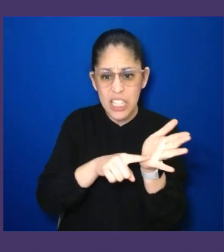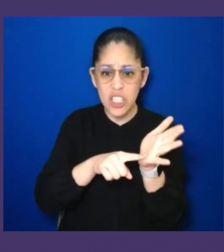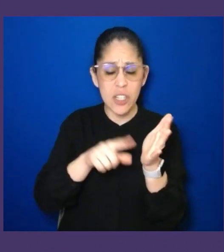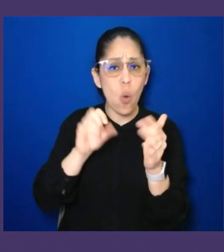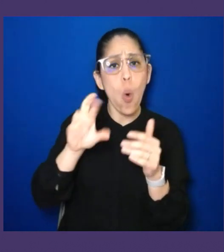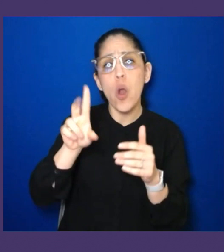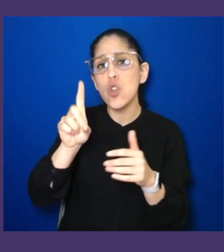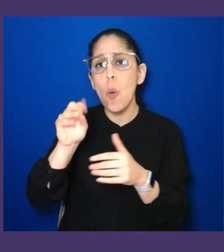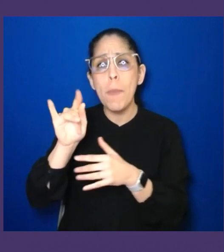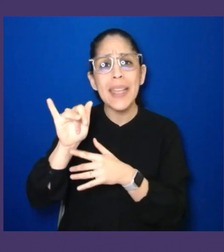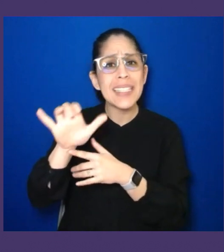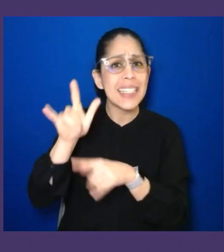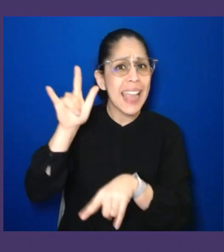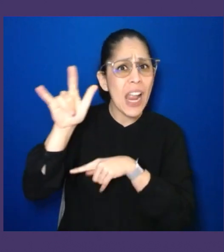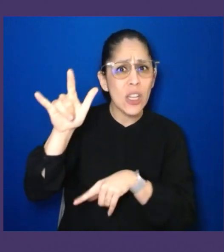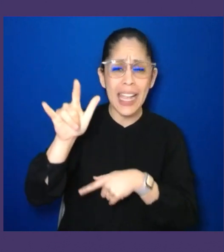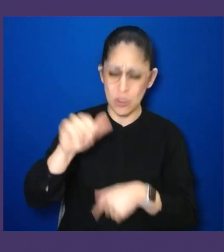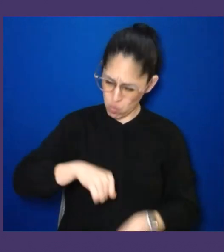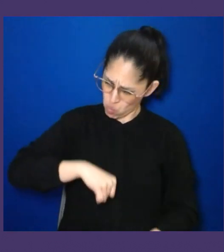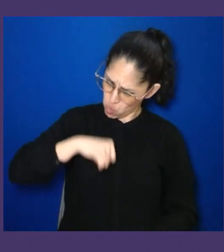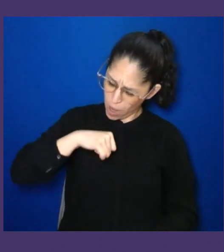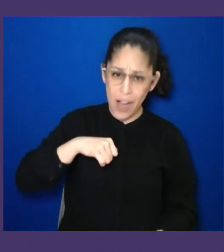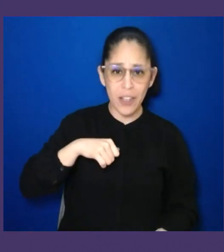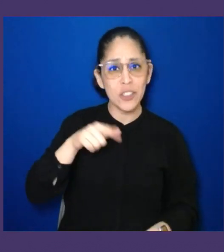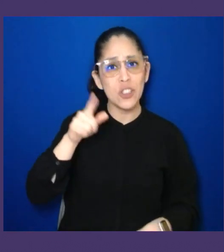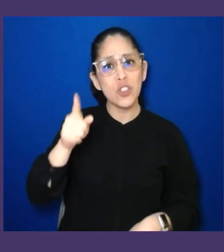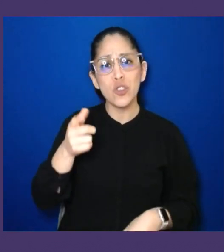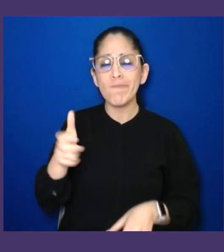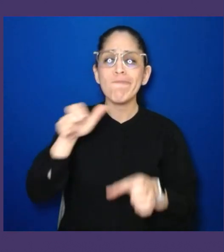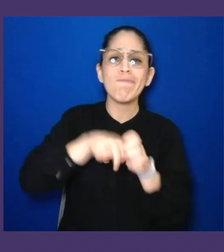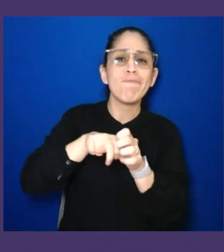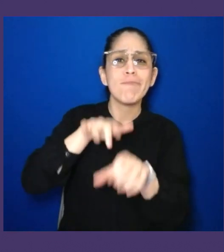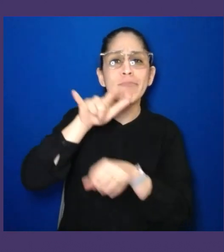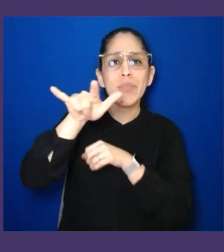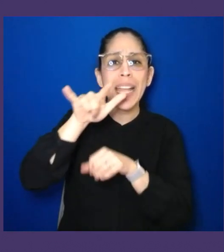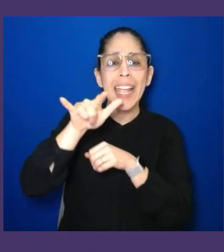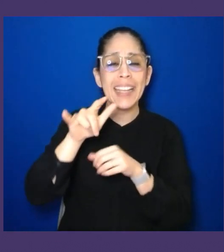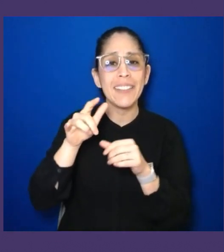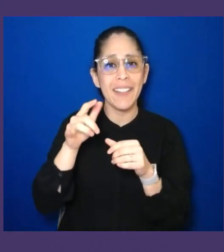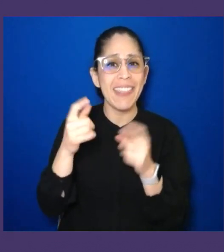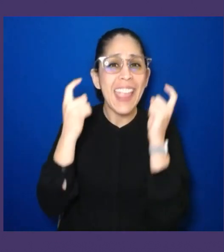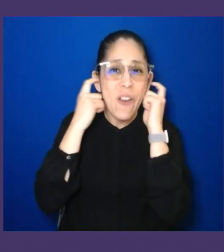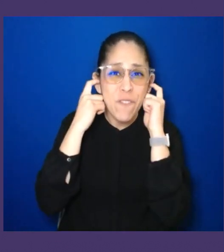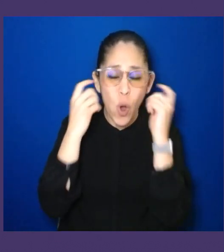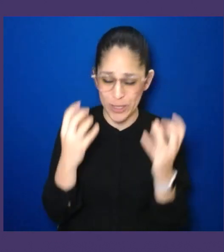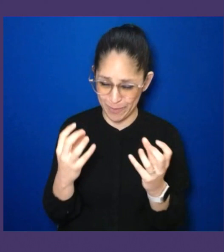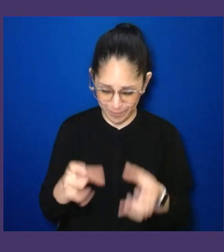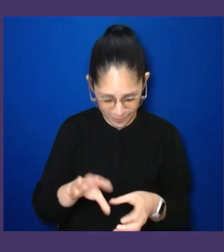When you get on the plane and you unpack the little earphones to plug in, "Proudly provided by